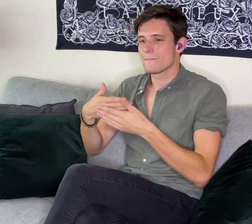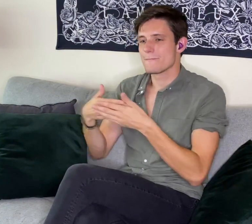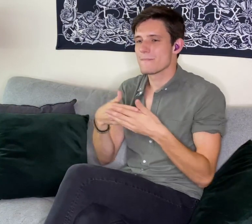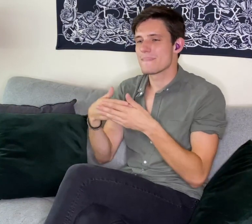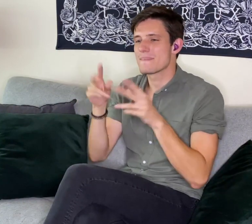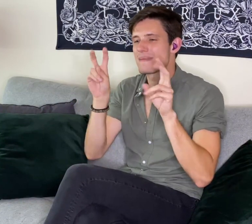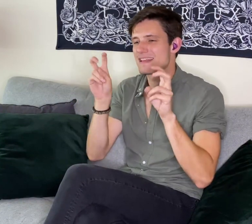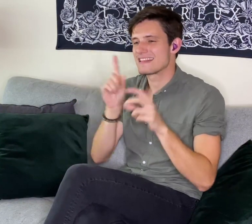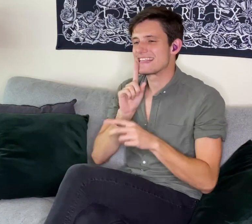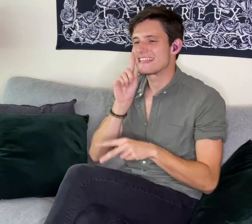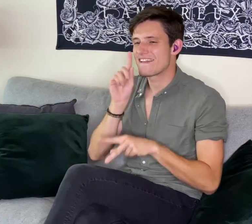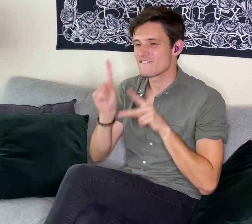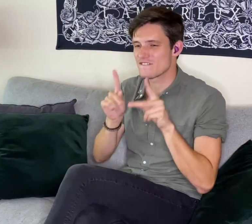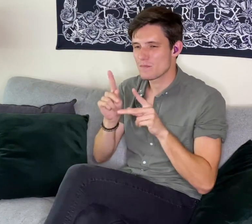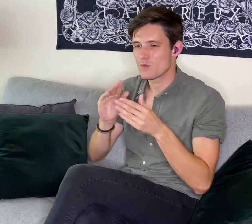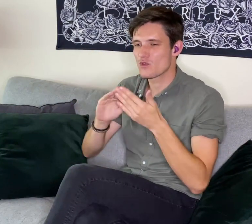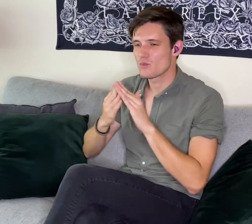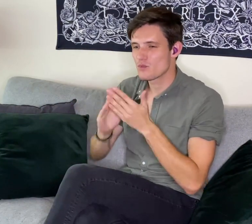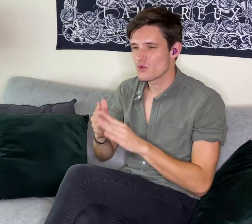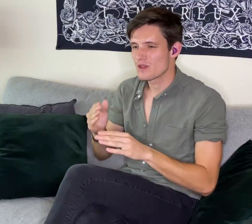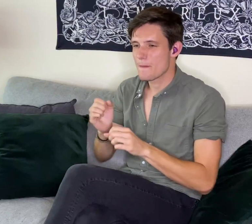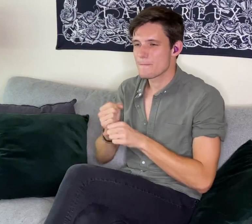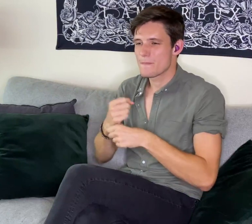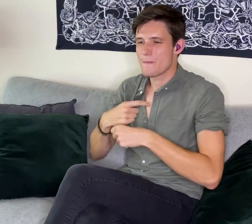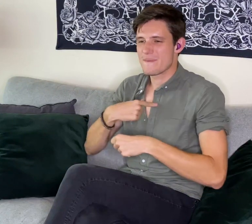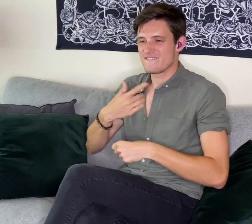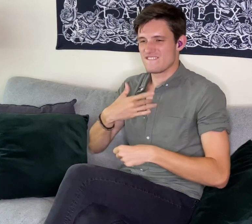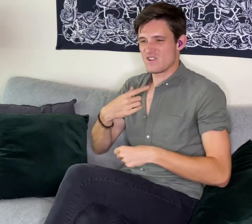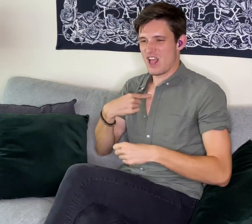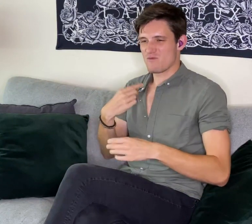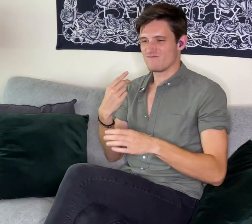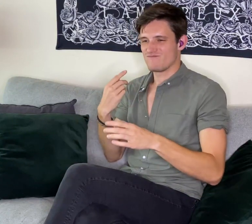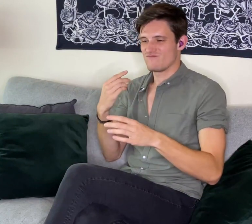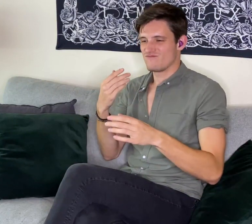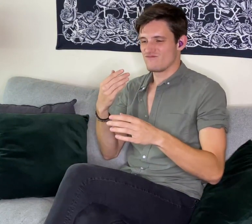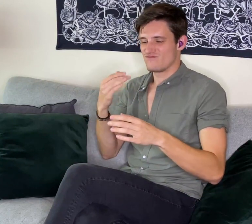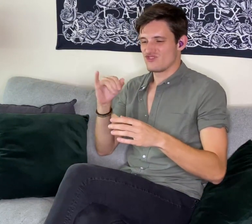to “baby” deaf people, especially me, and I feel